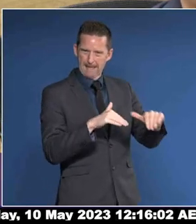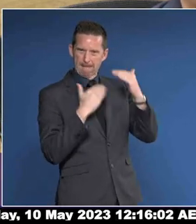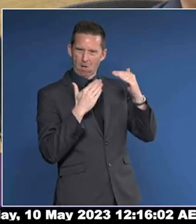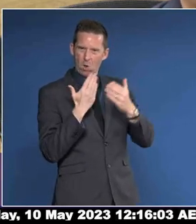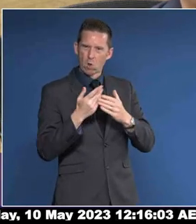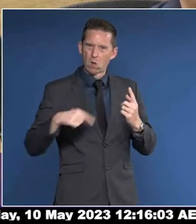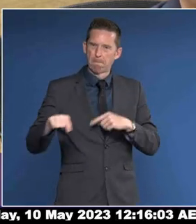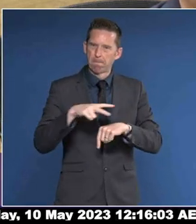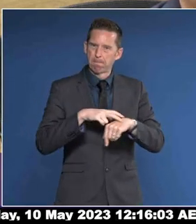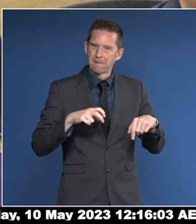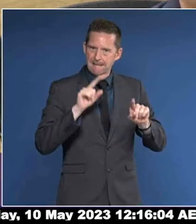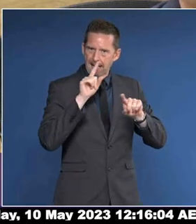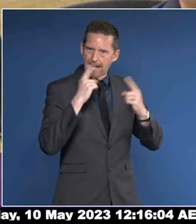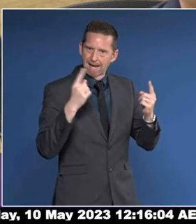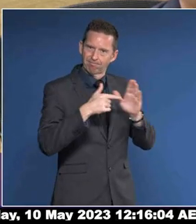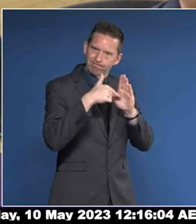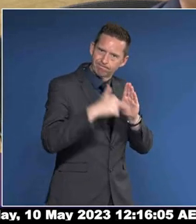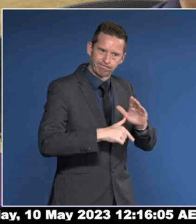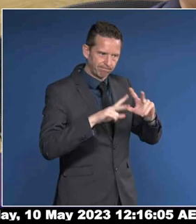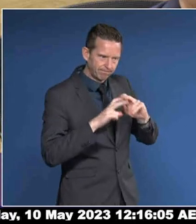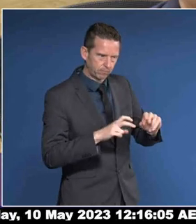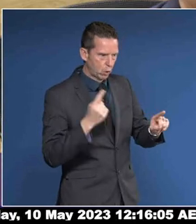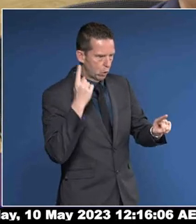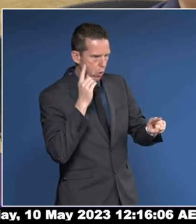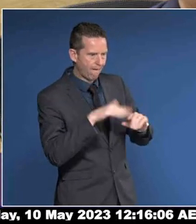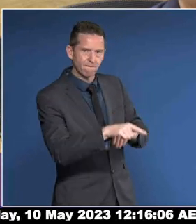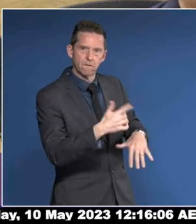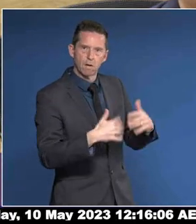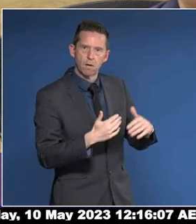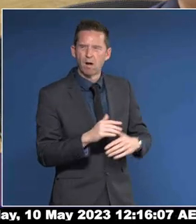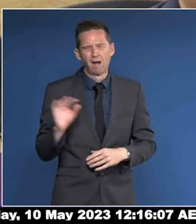capacity to investigate allegations of child harm? No, I see them as two separate pieces.